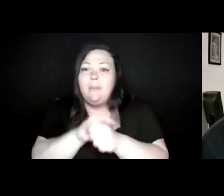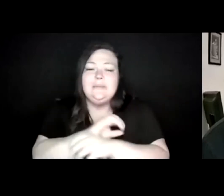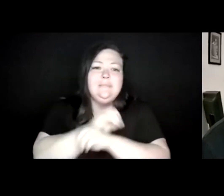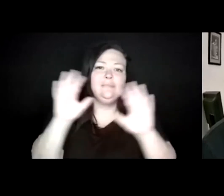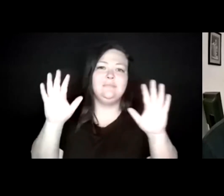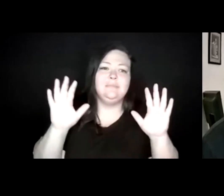see.//